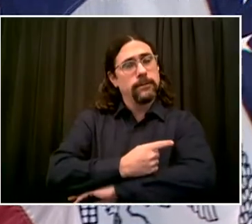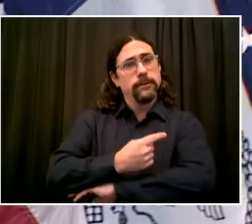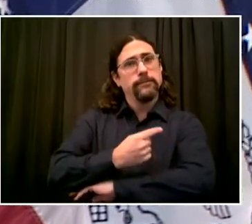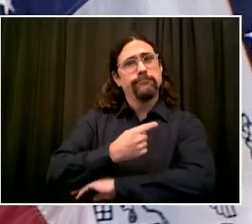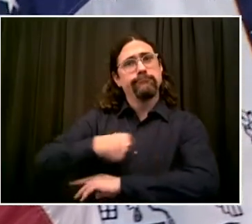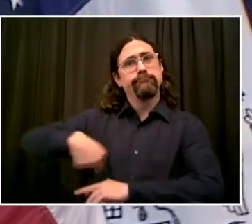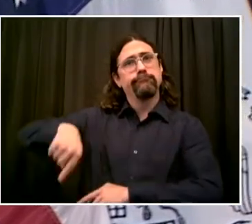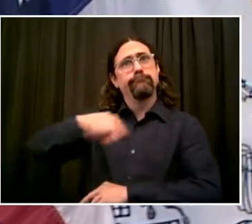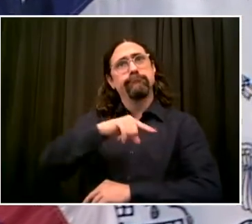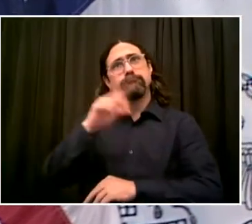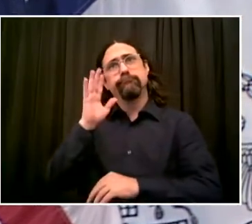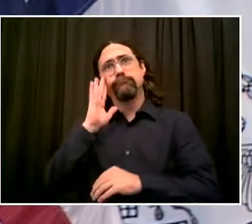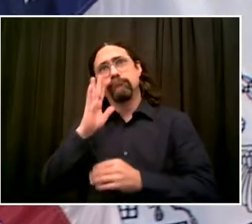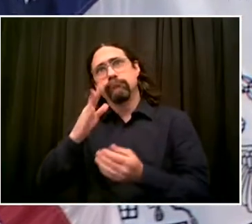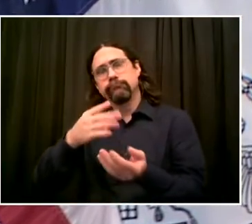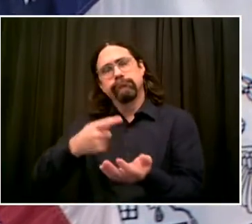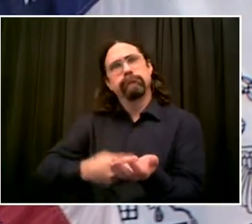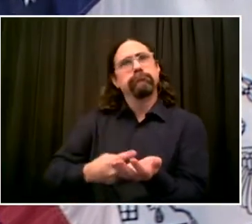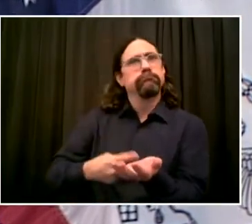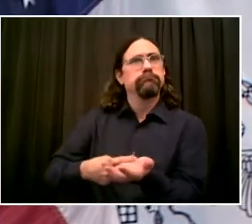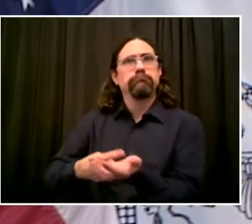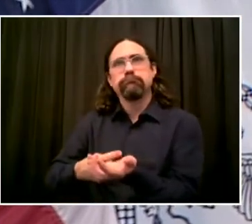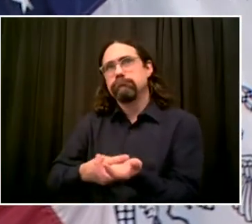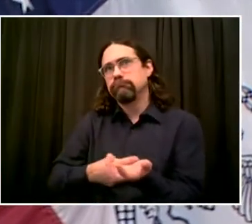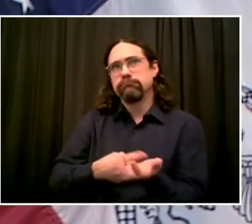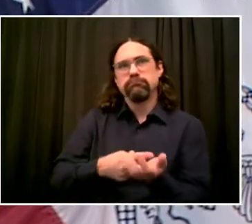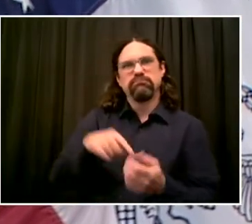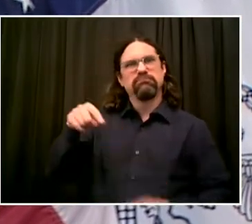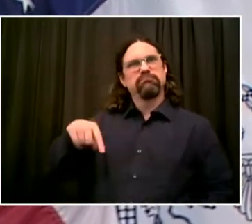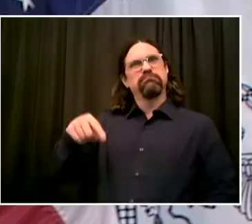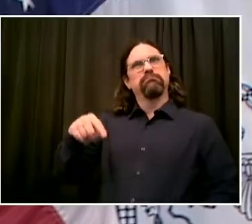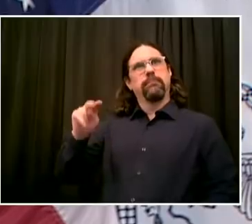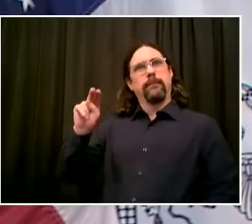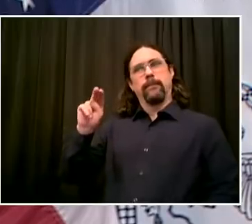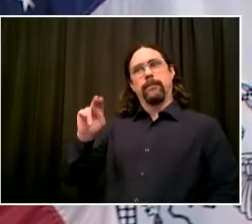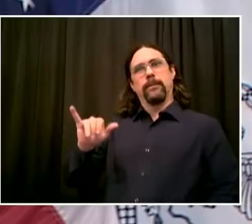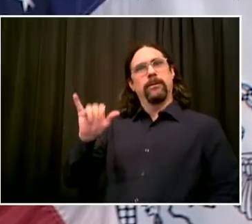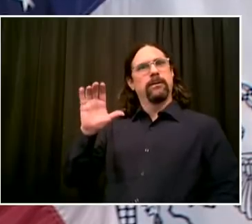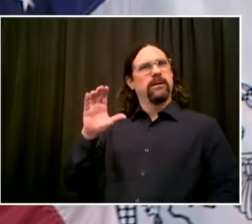JUST A MOMENT ABOUT WHAT WE